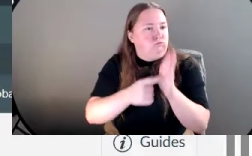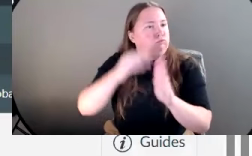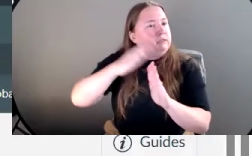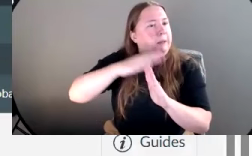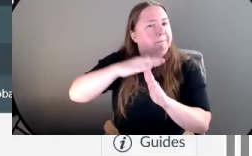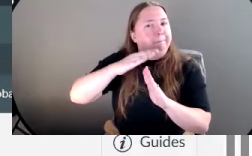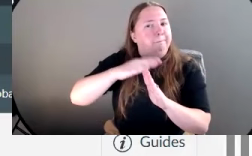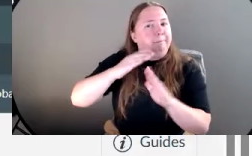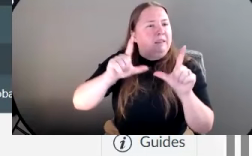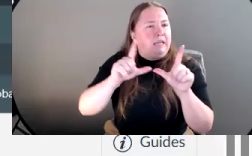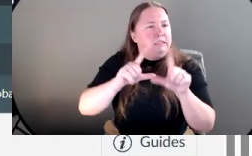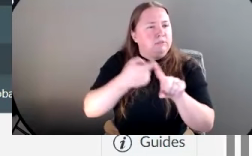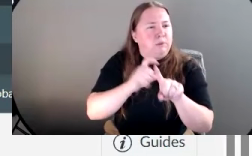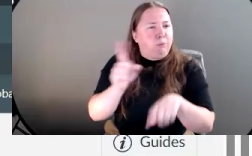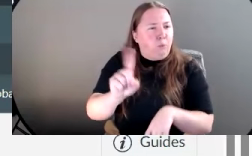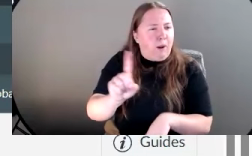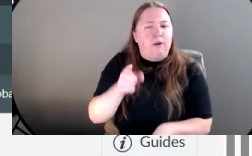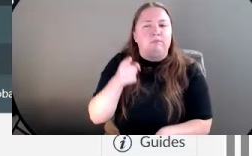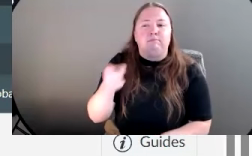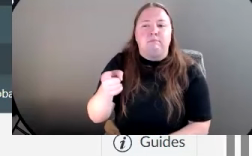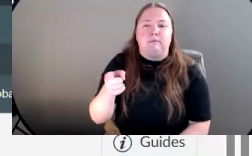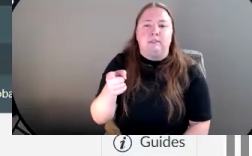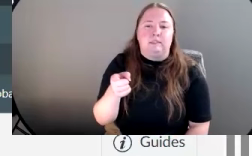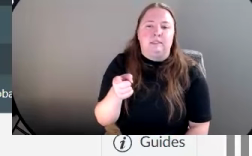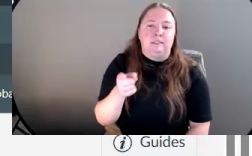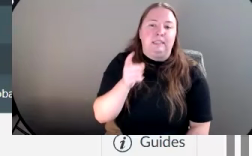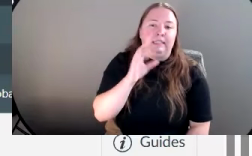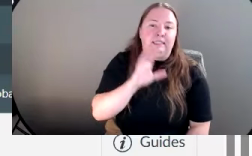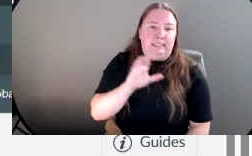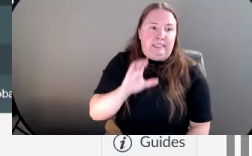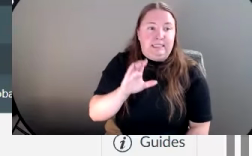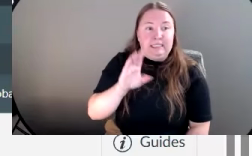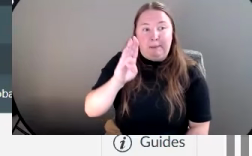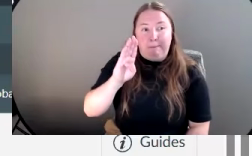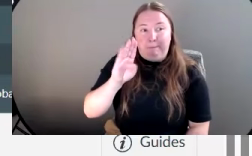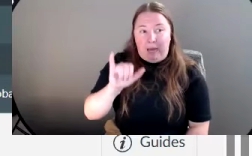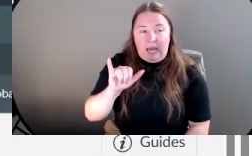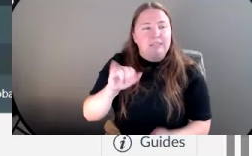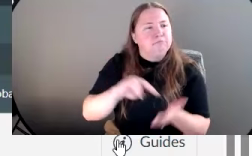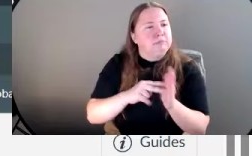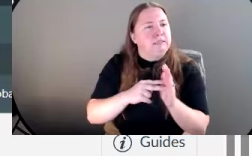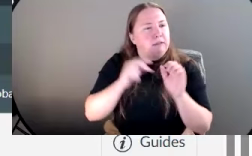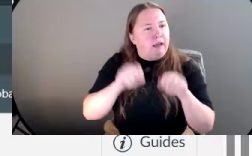So this one happens to be CC by. So I can pretty much do anything I want to this course if I want to use it as is,